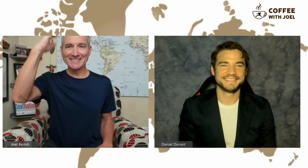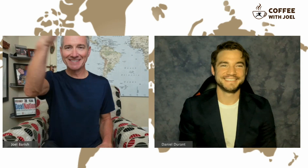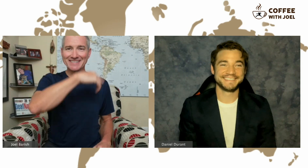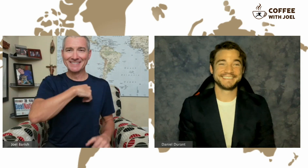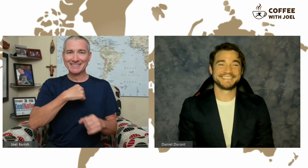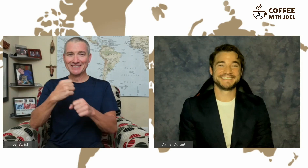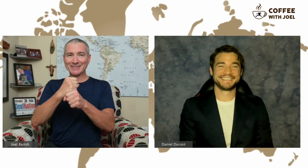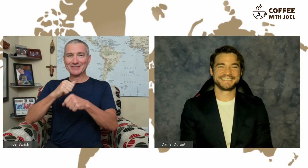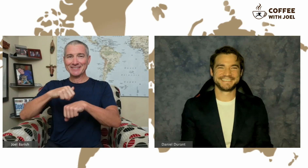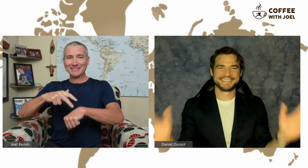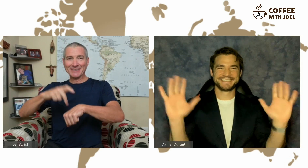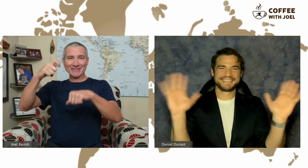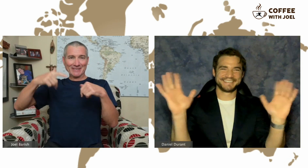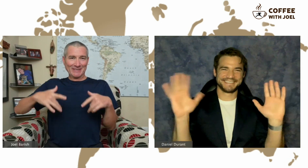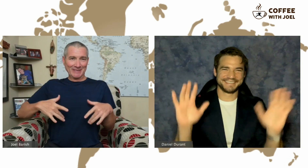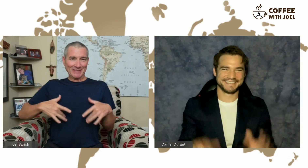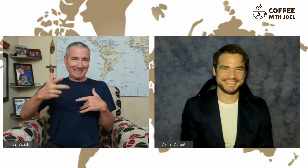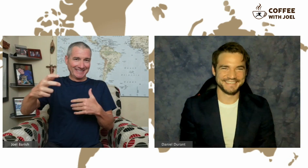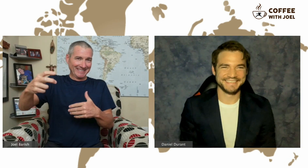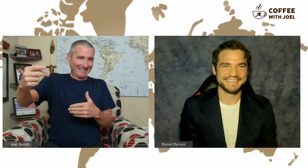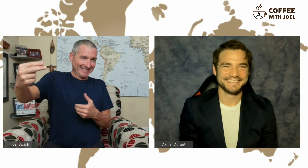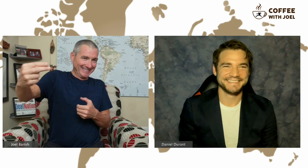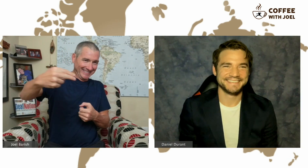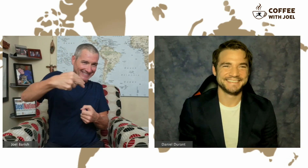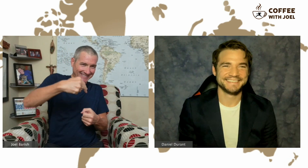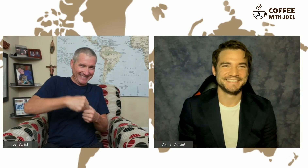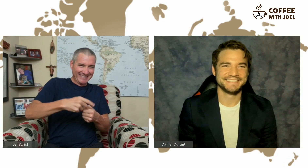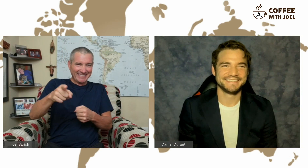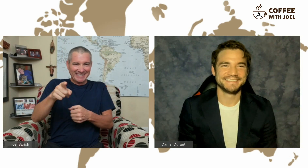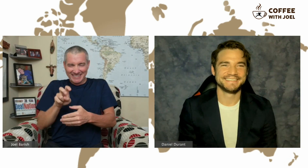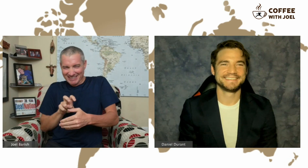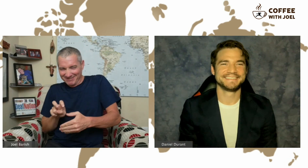Hello! This is Coffee with Joel. I’m thrilled to have you join.